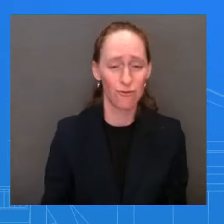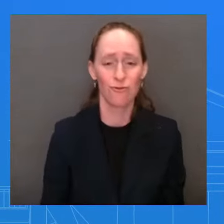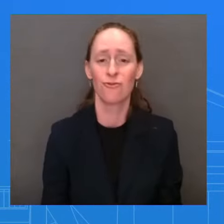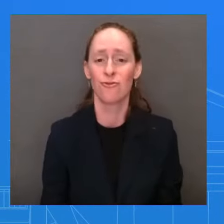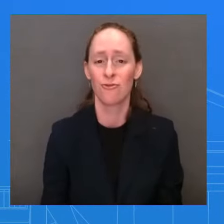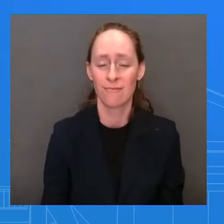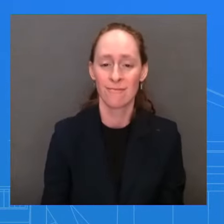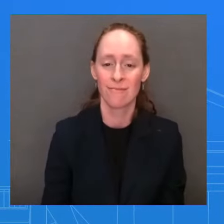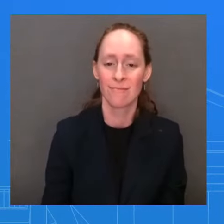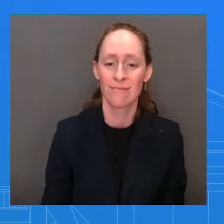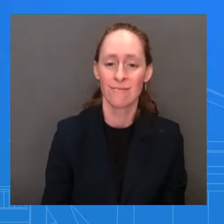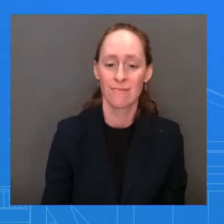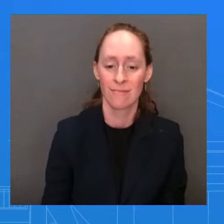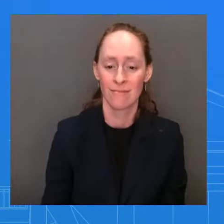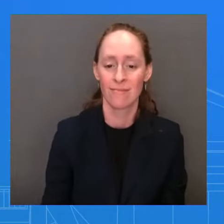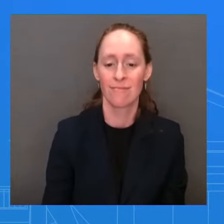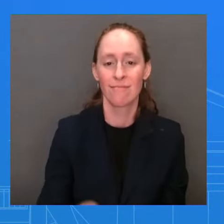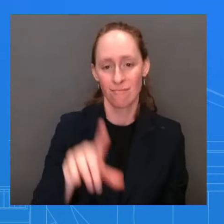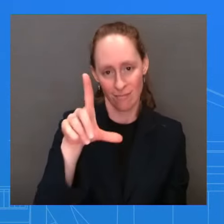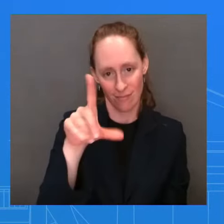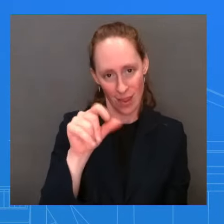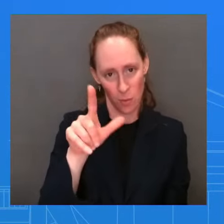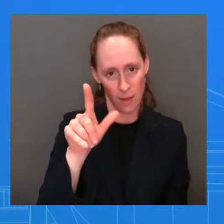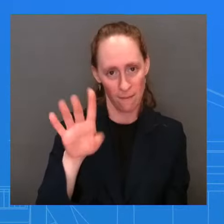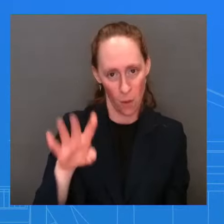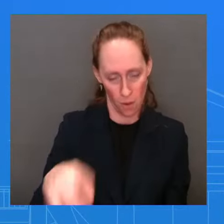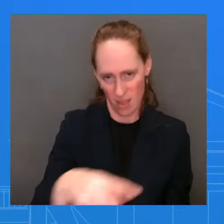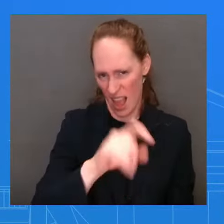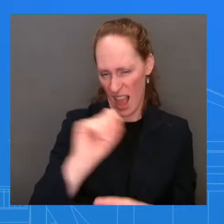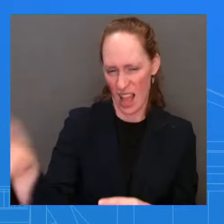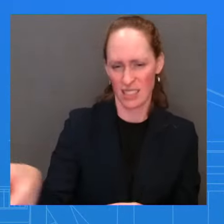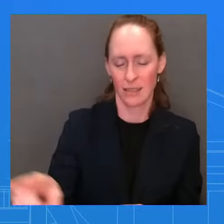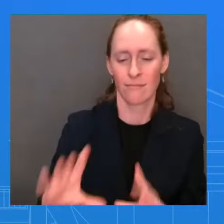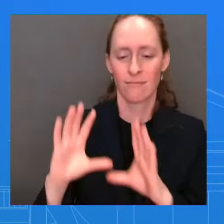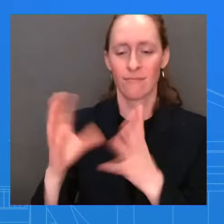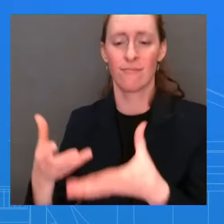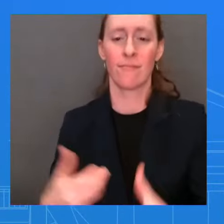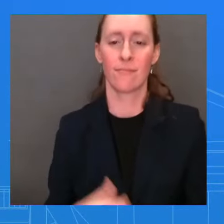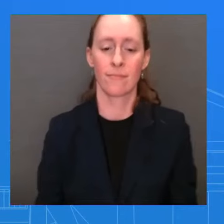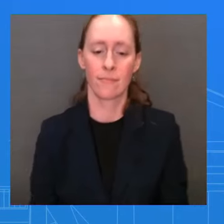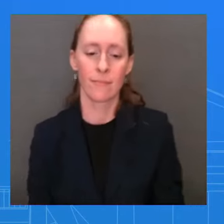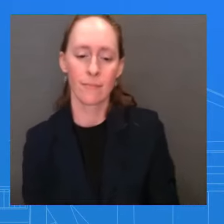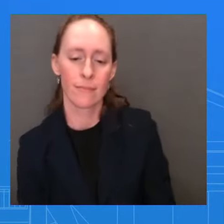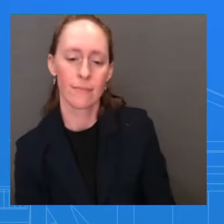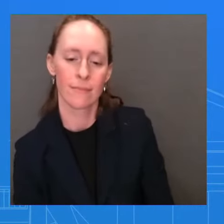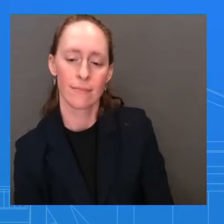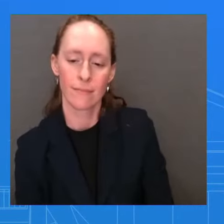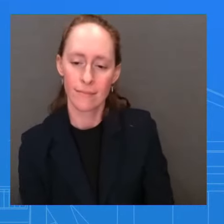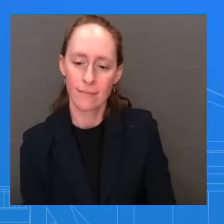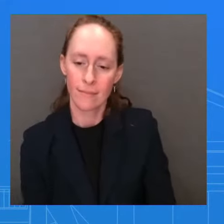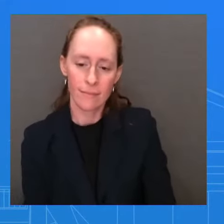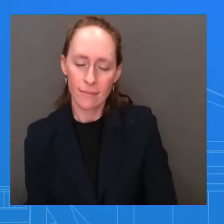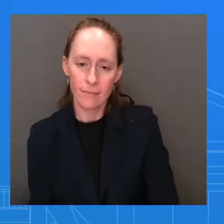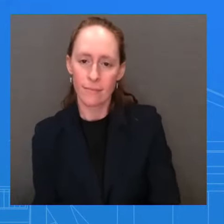Anything related to that, I would refer you to that. Go ahead, Gerren. The Press: Thanks, Karine. First, on President Biden